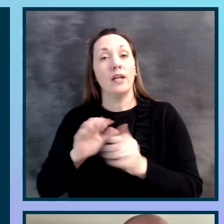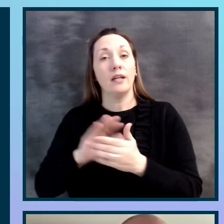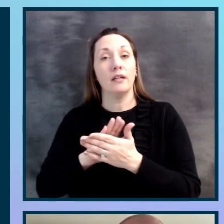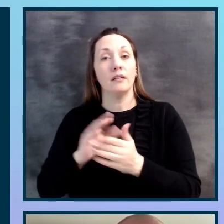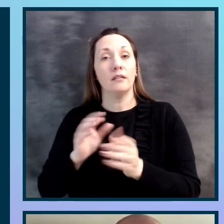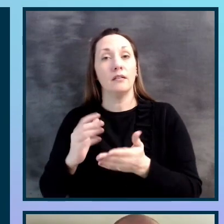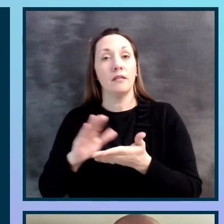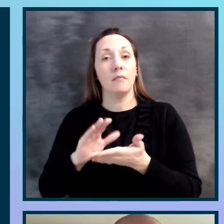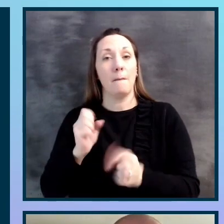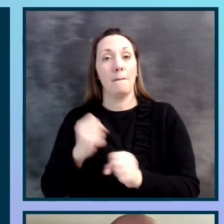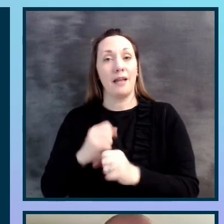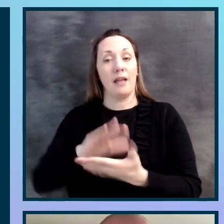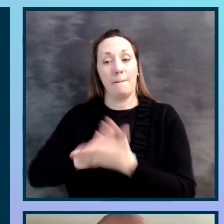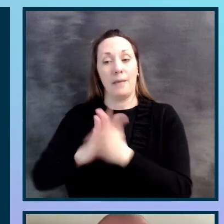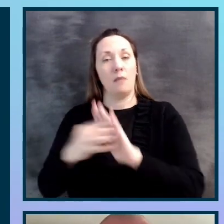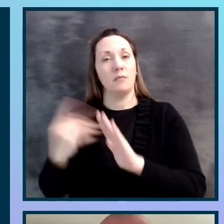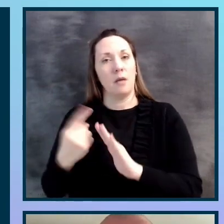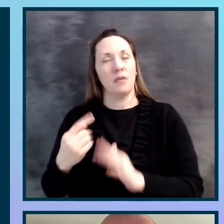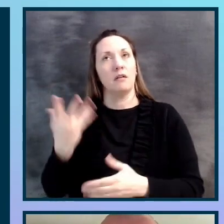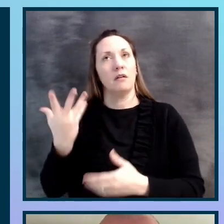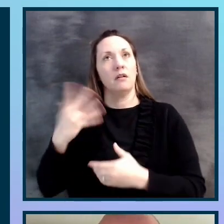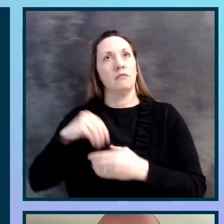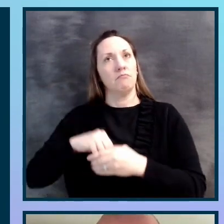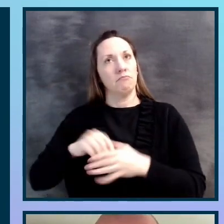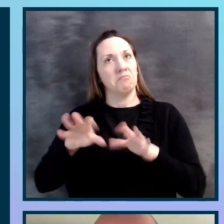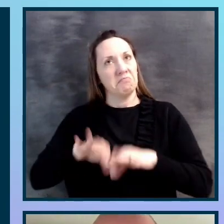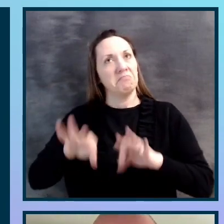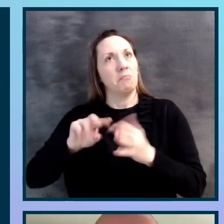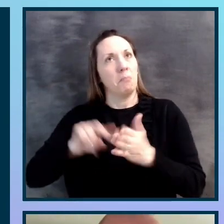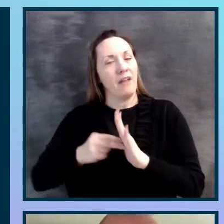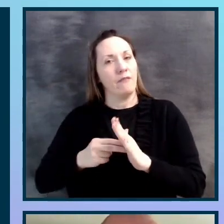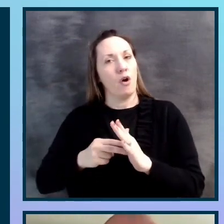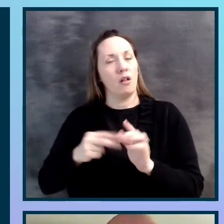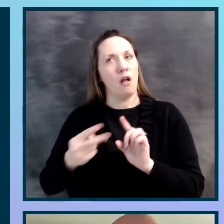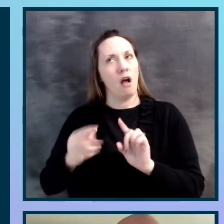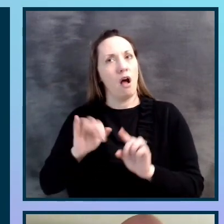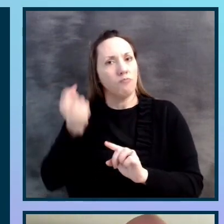that's really, really meaningful and insightful about a person.